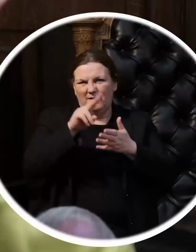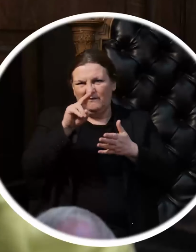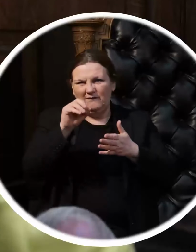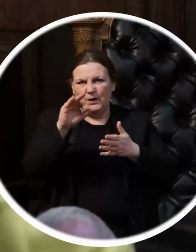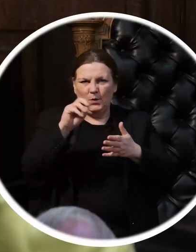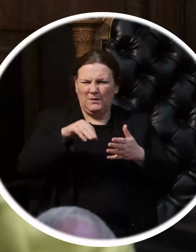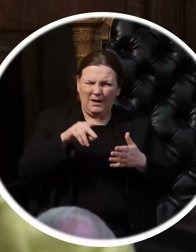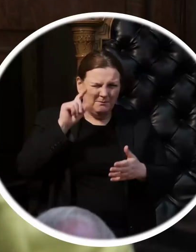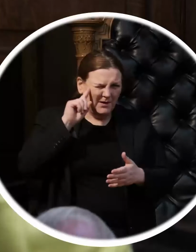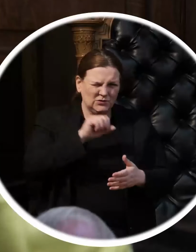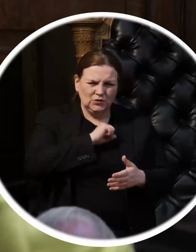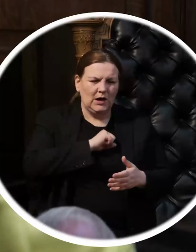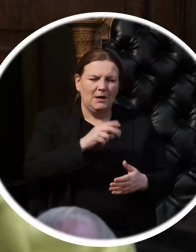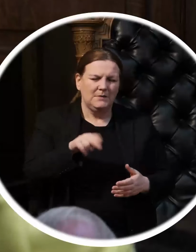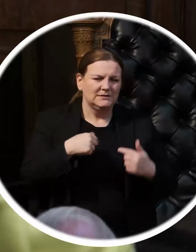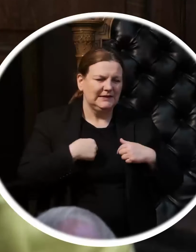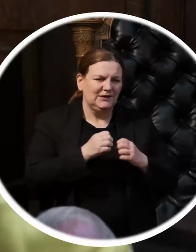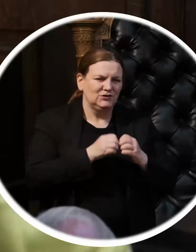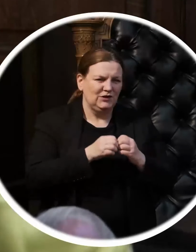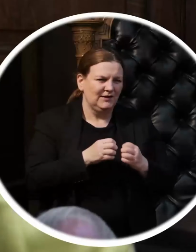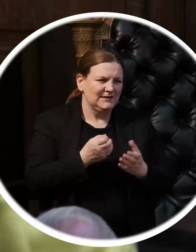I don't know if I'm explaining, I'm not an engineer, explaining it very well.